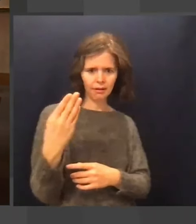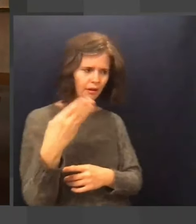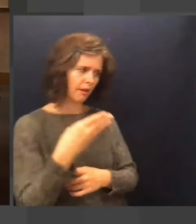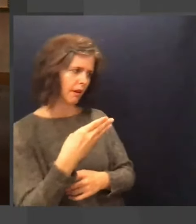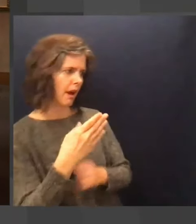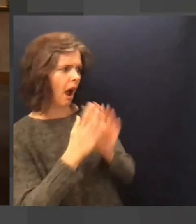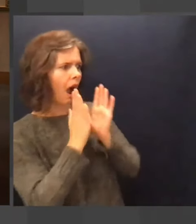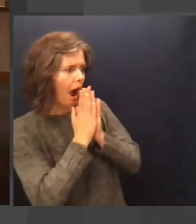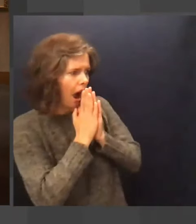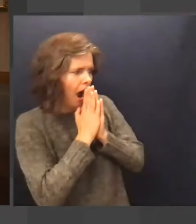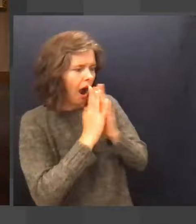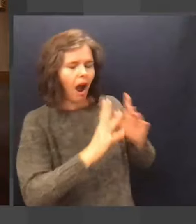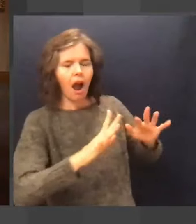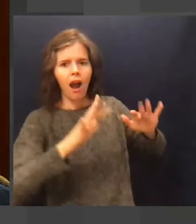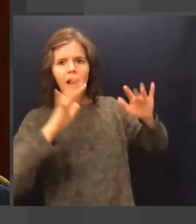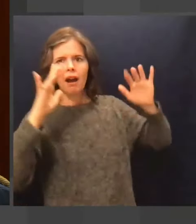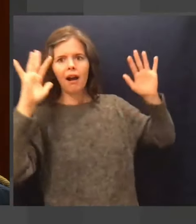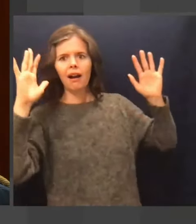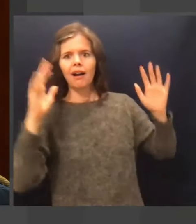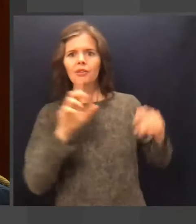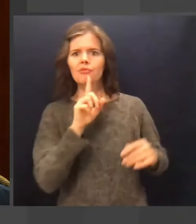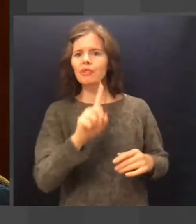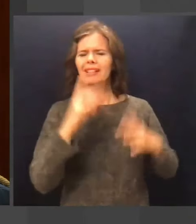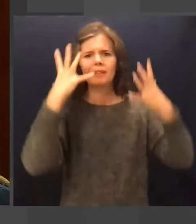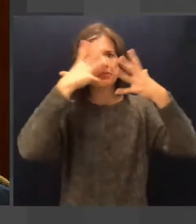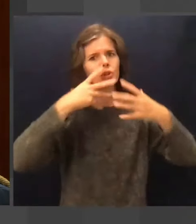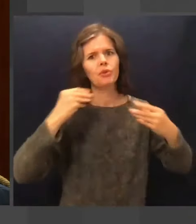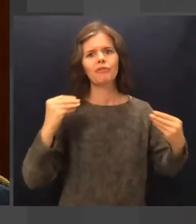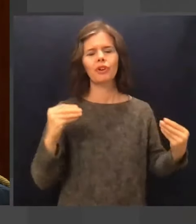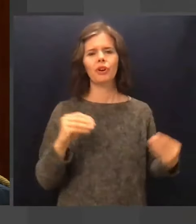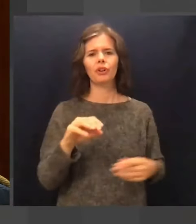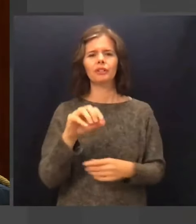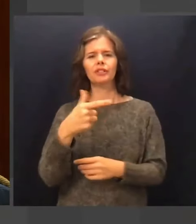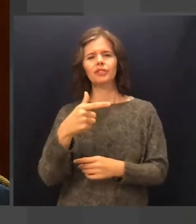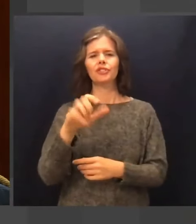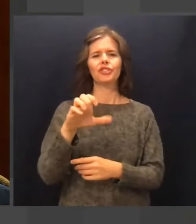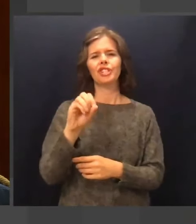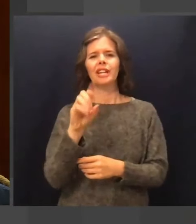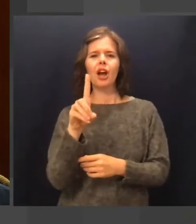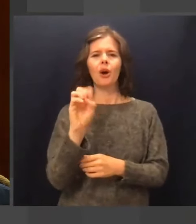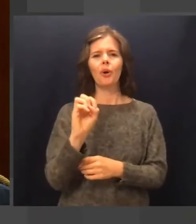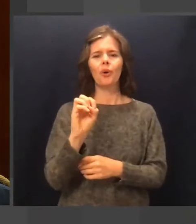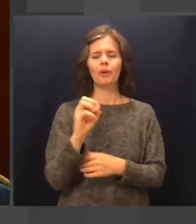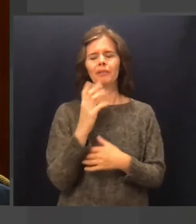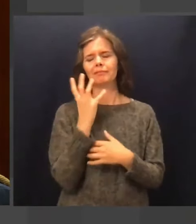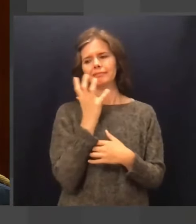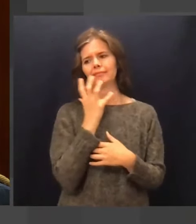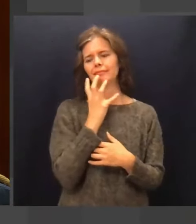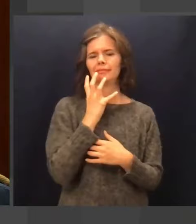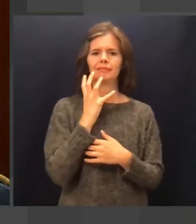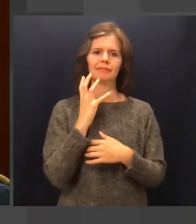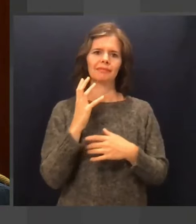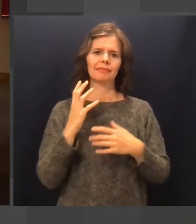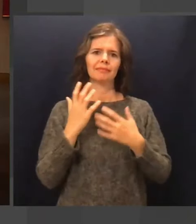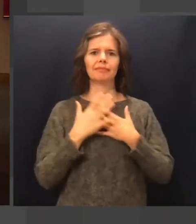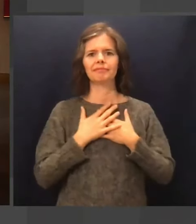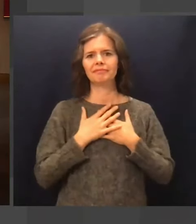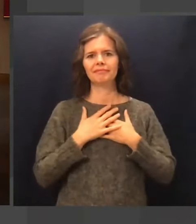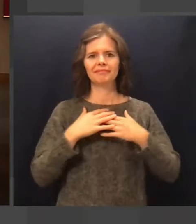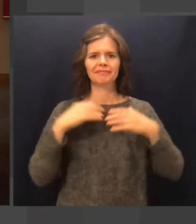CORNER AND YOU SEE THAT GLOWING THING IT'S INCREDIBLE.